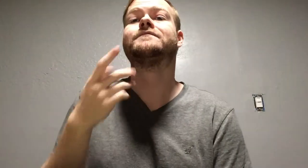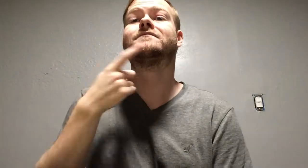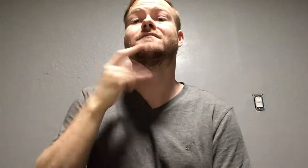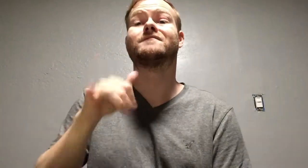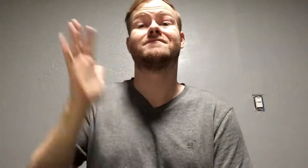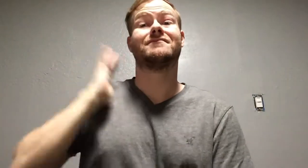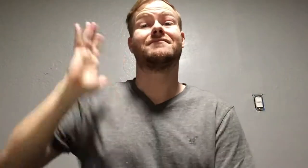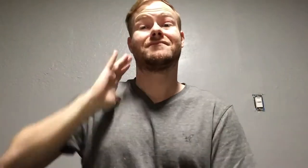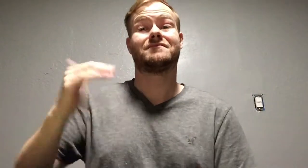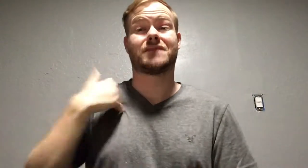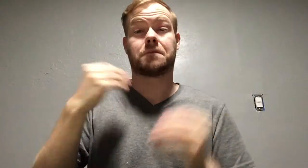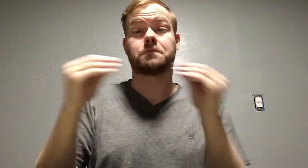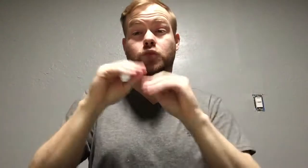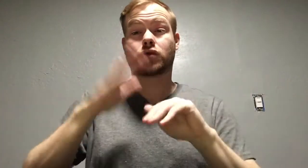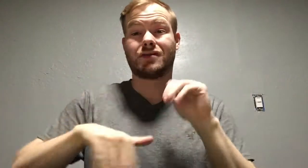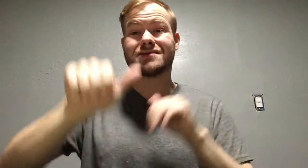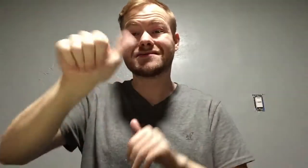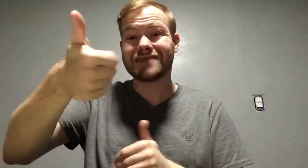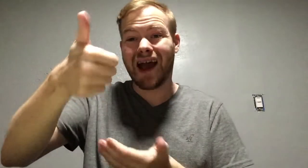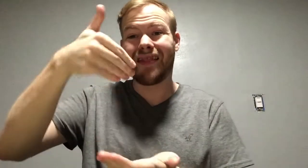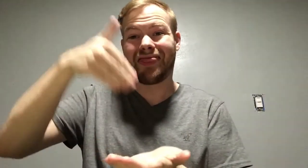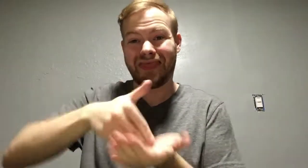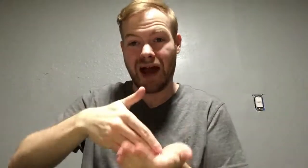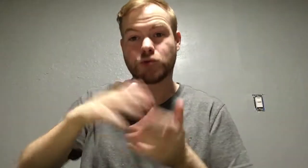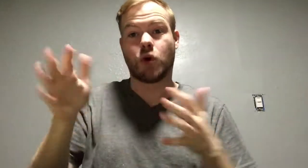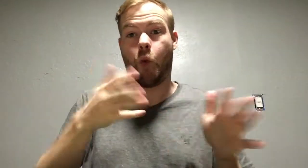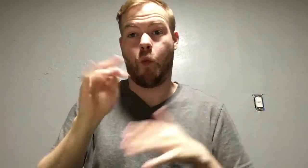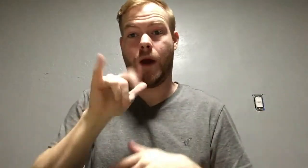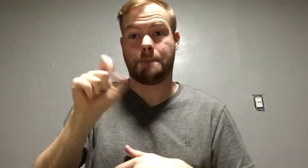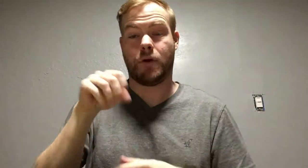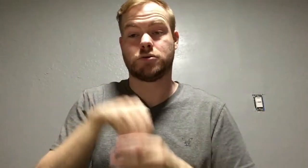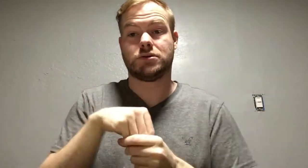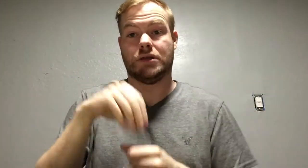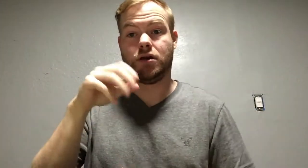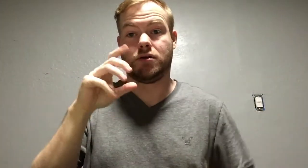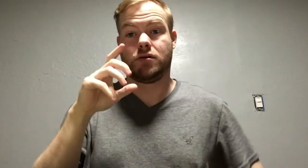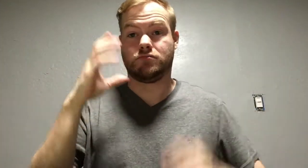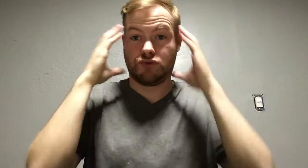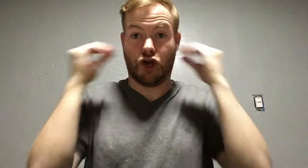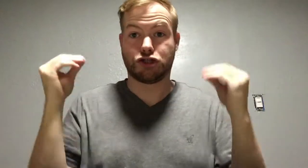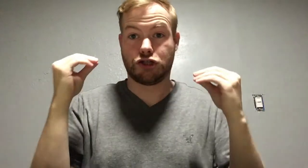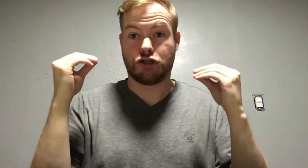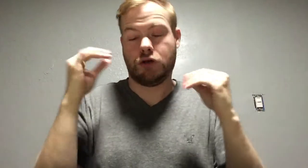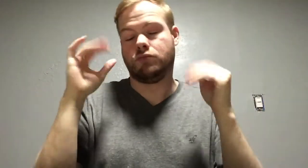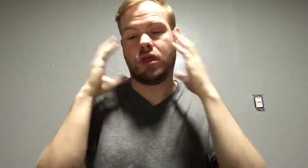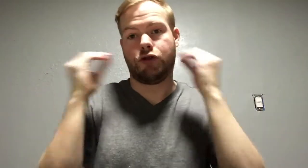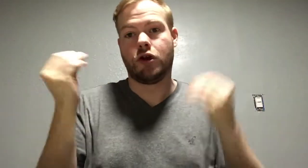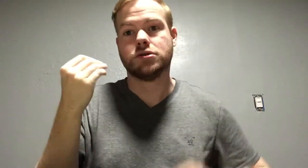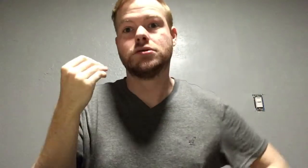It says that they used to have more than 10,000 windmills in the Netherlands.